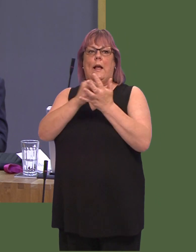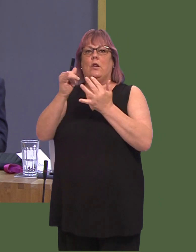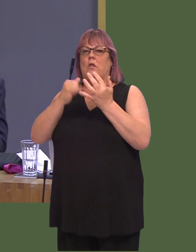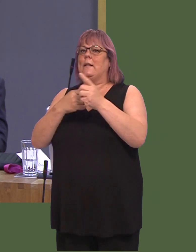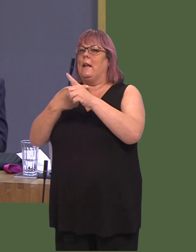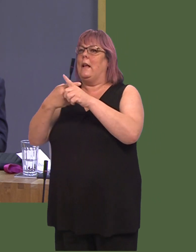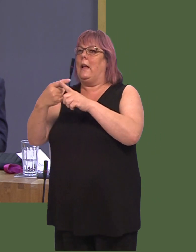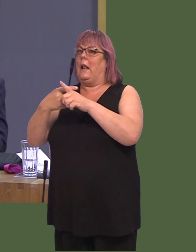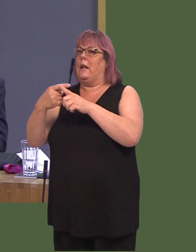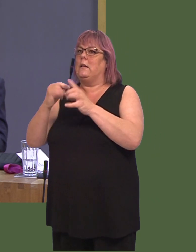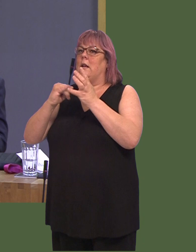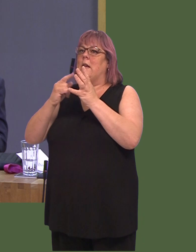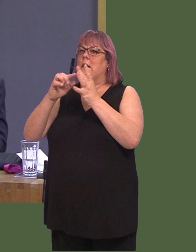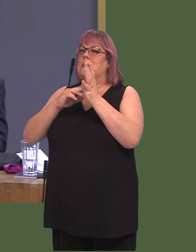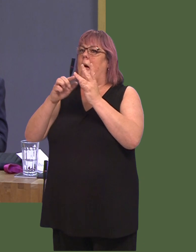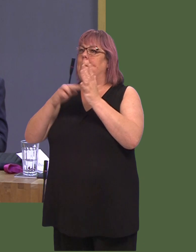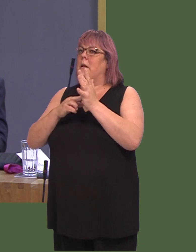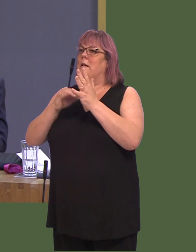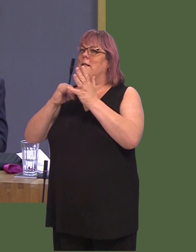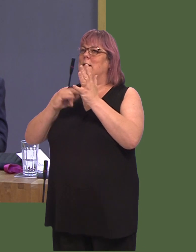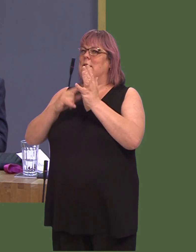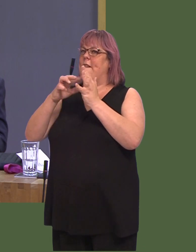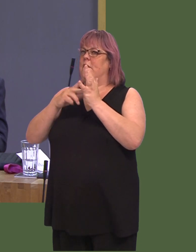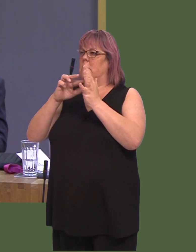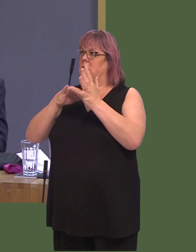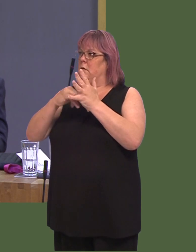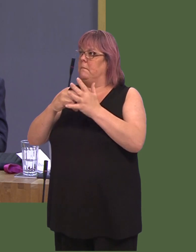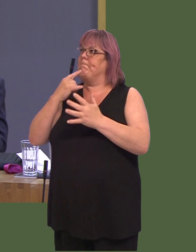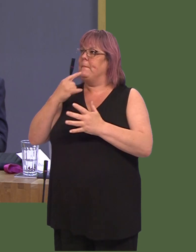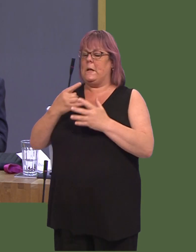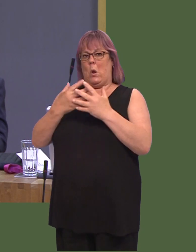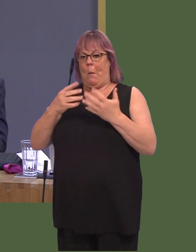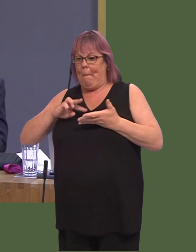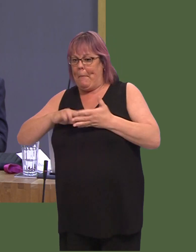NHS England's chief executive officer, Simon Stevens, confirmed that there is extensive